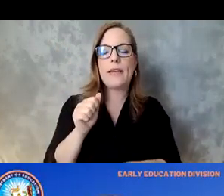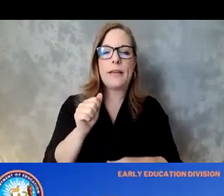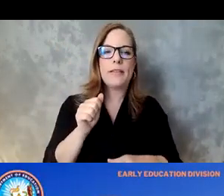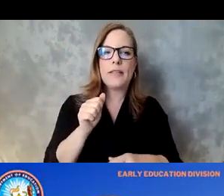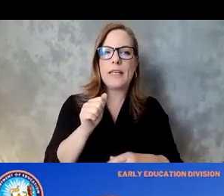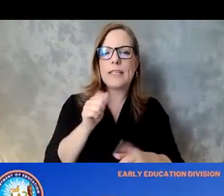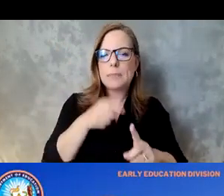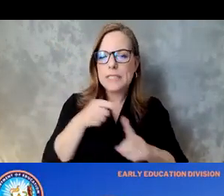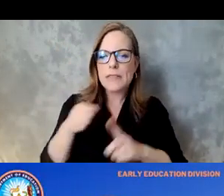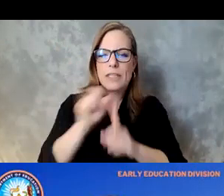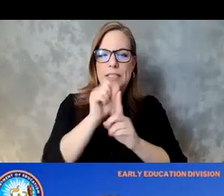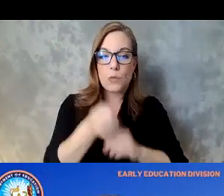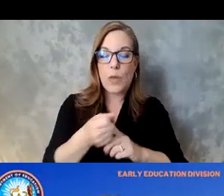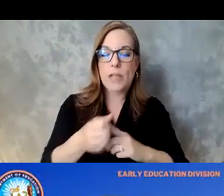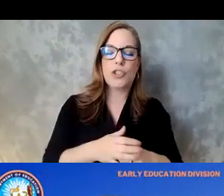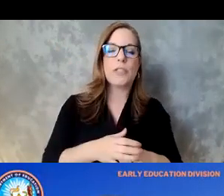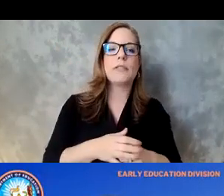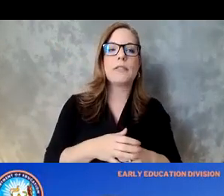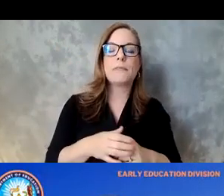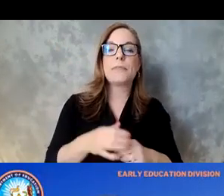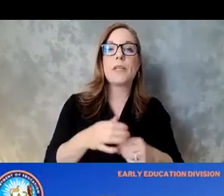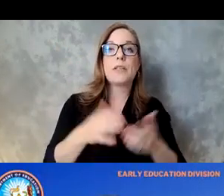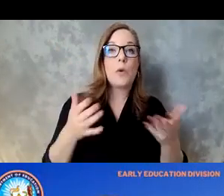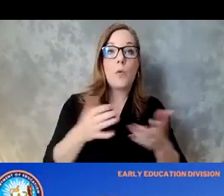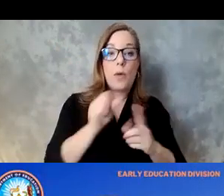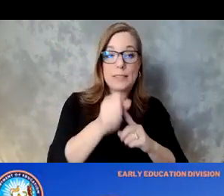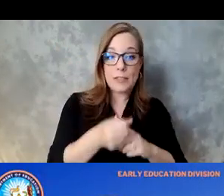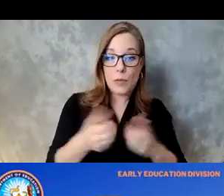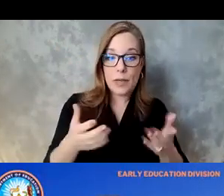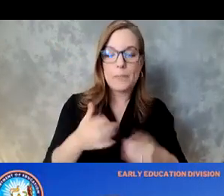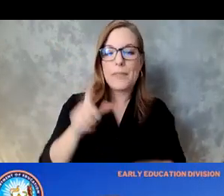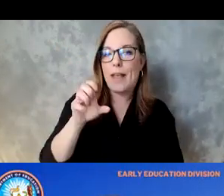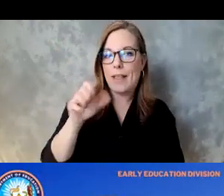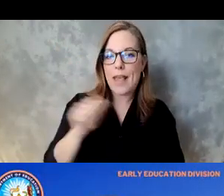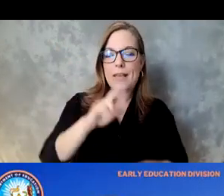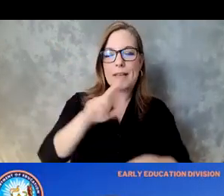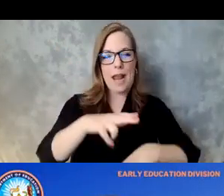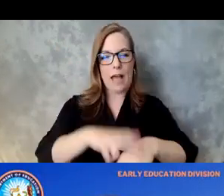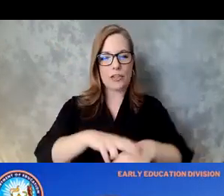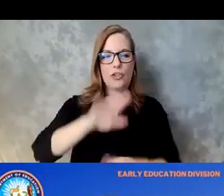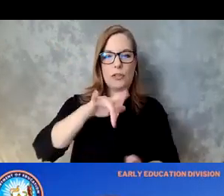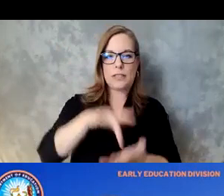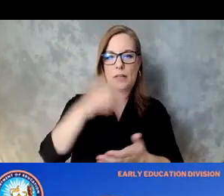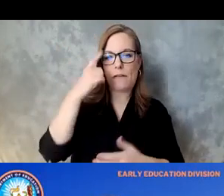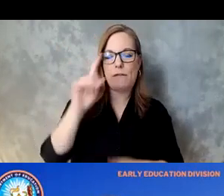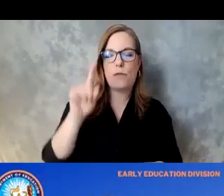So the first situation is where LEA’s National Center for Education Statistics ID is not